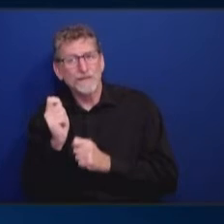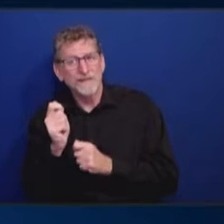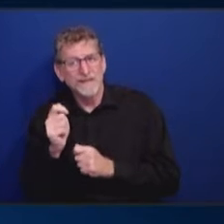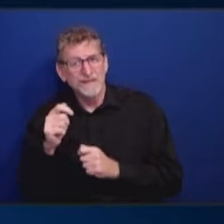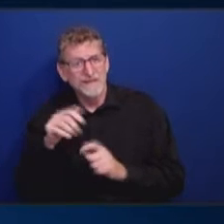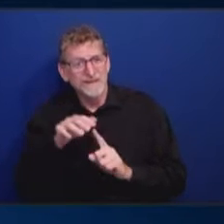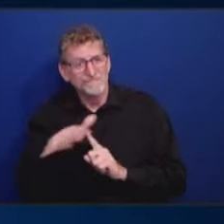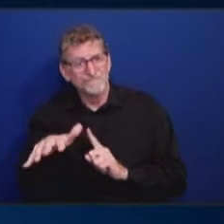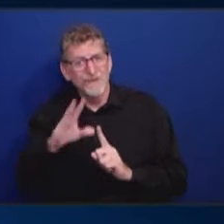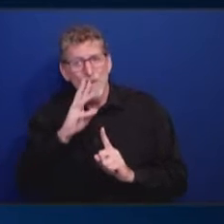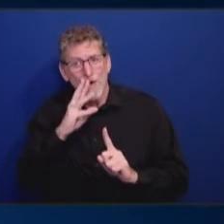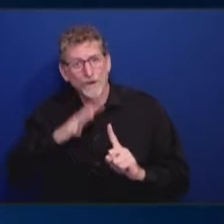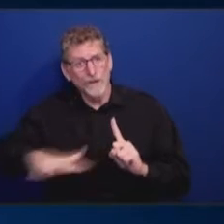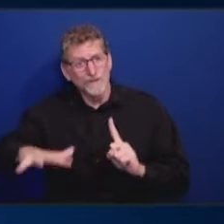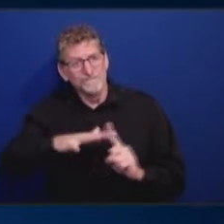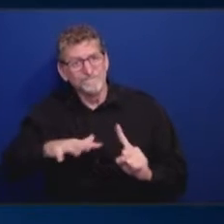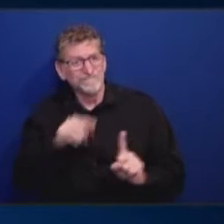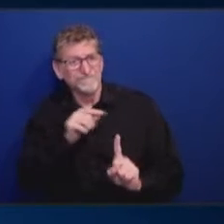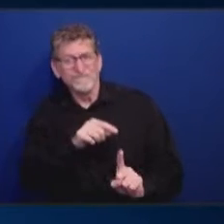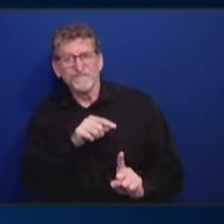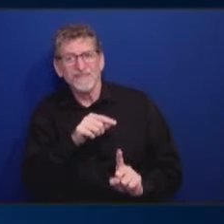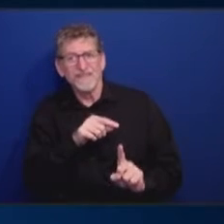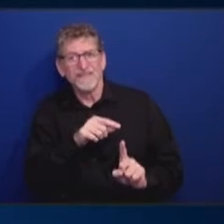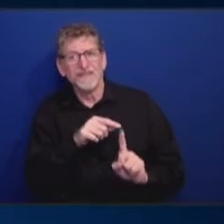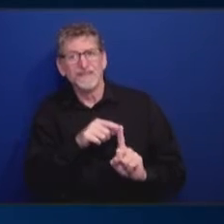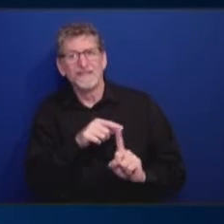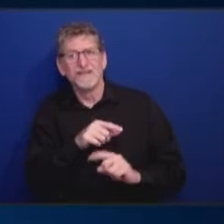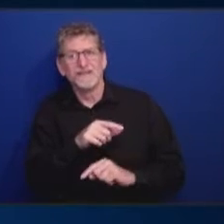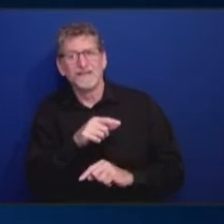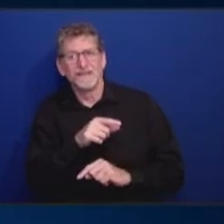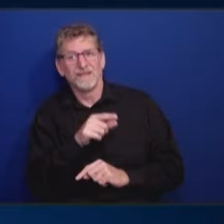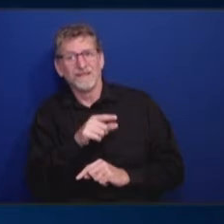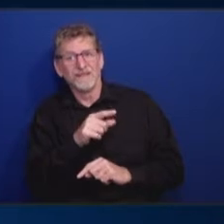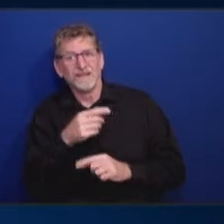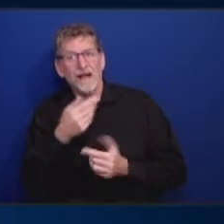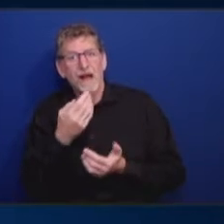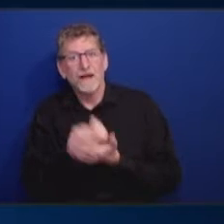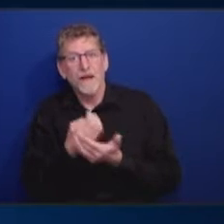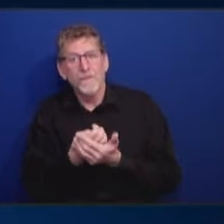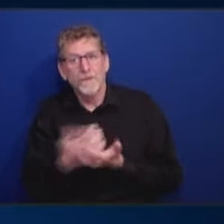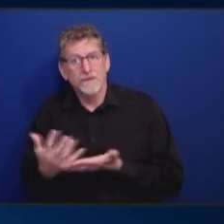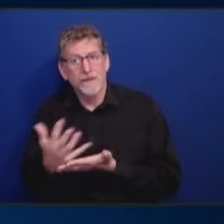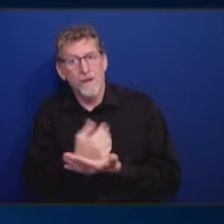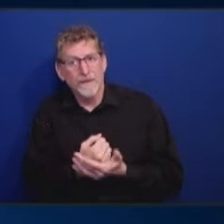fact, for economic opportunity, but nonetheless, in harm's way in that way.